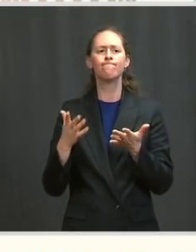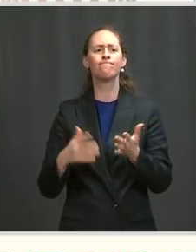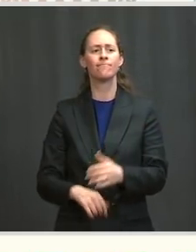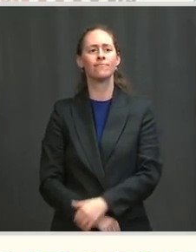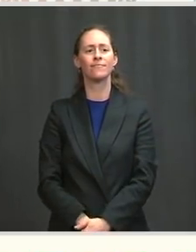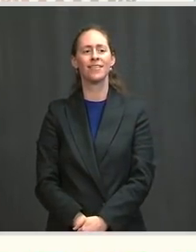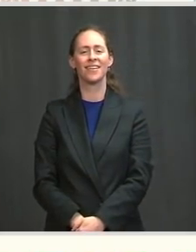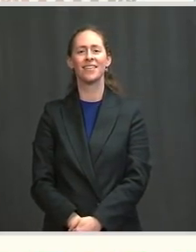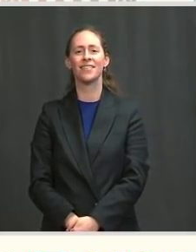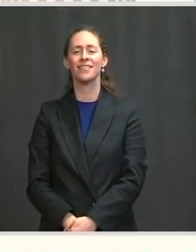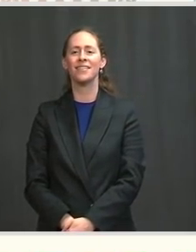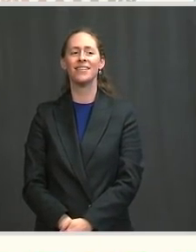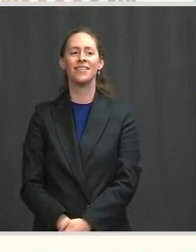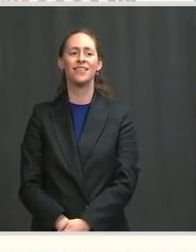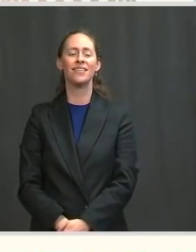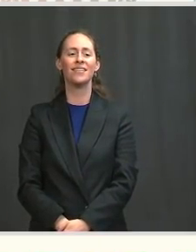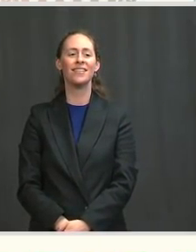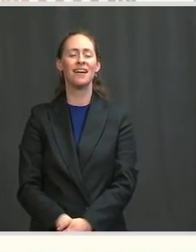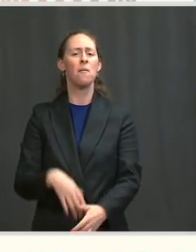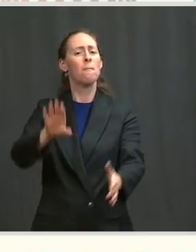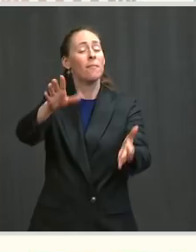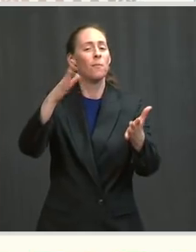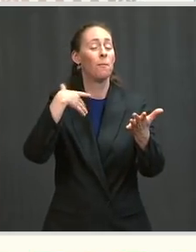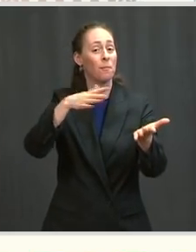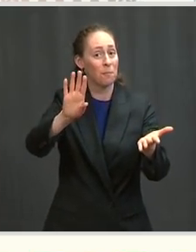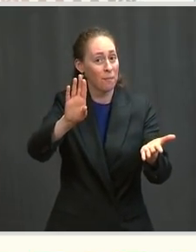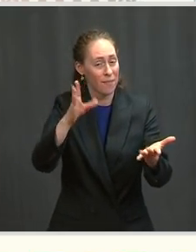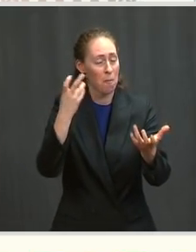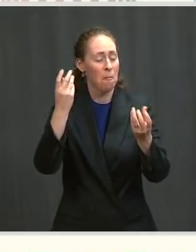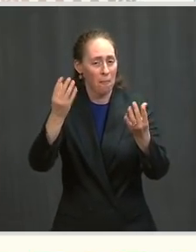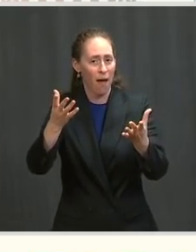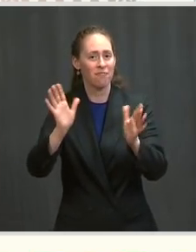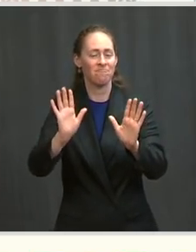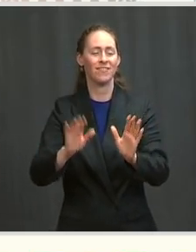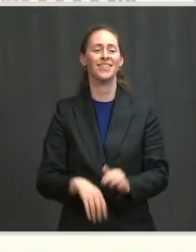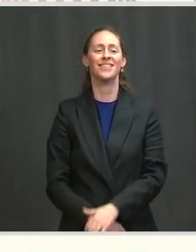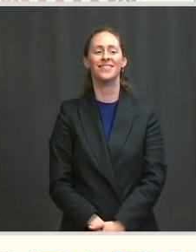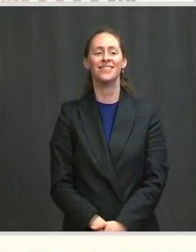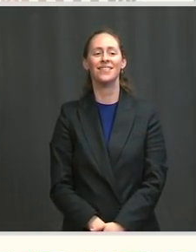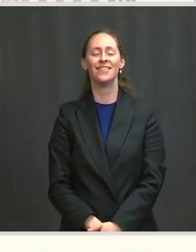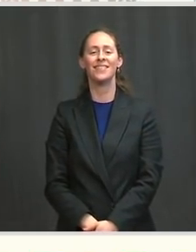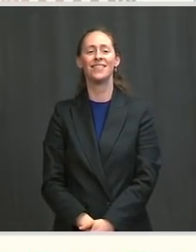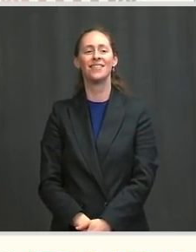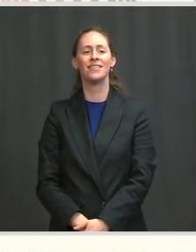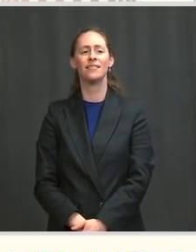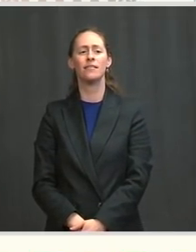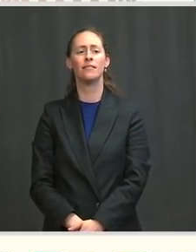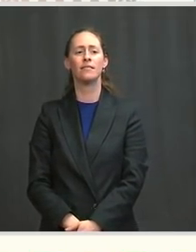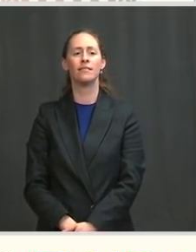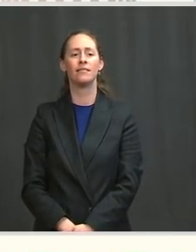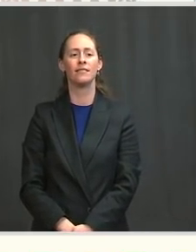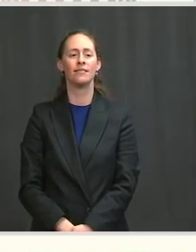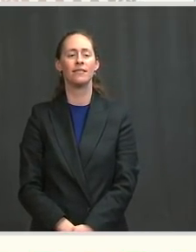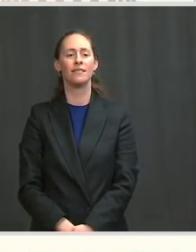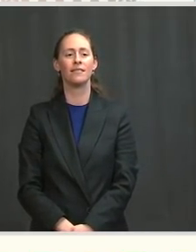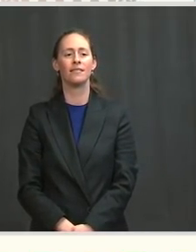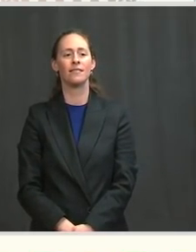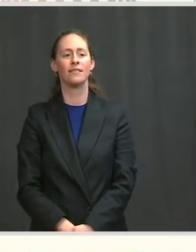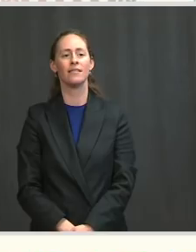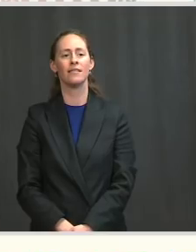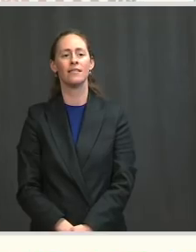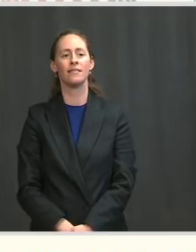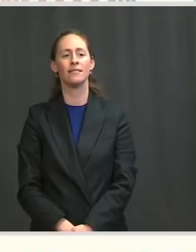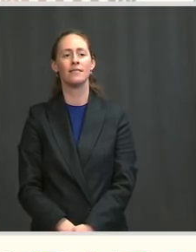but our son, Beau, who was a decorated war veteran